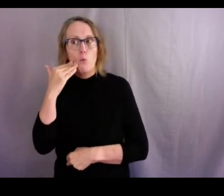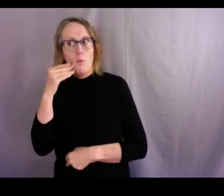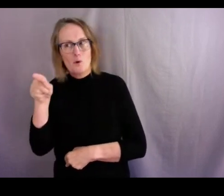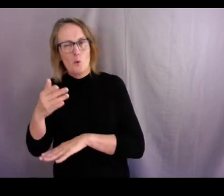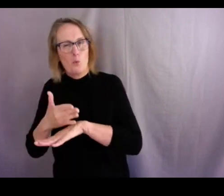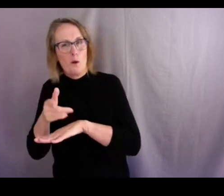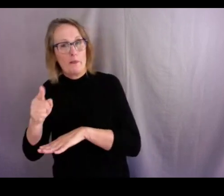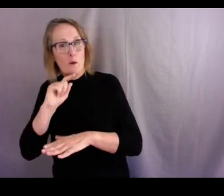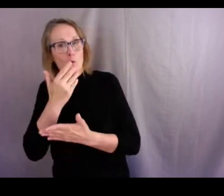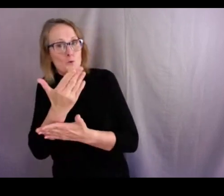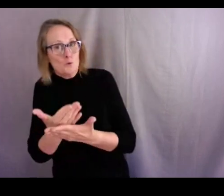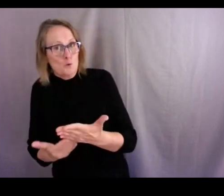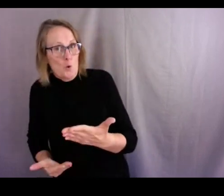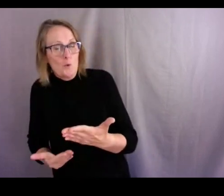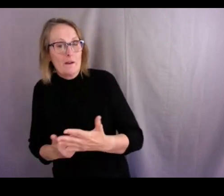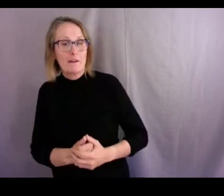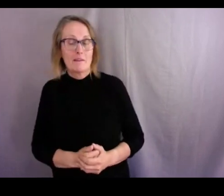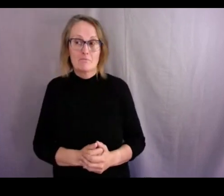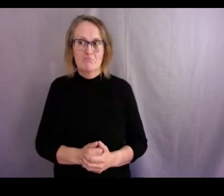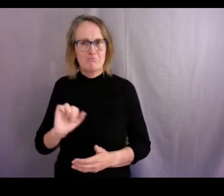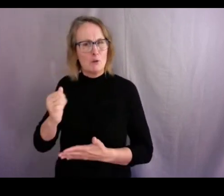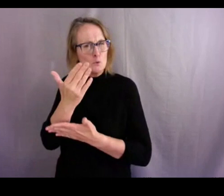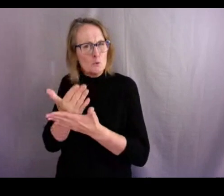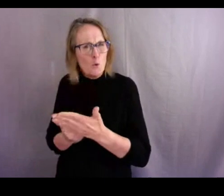and it is essentially that it relates to women